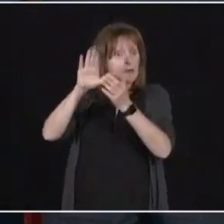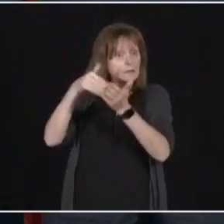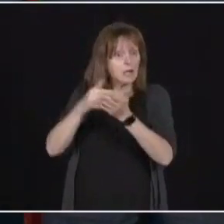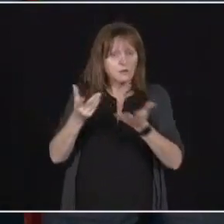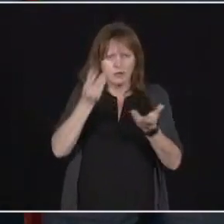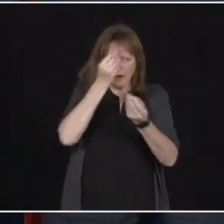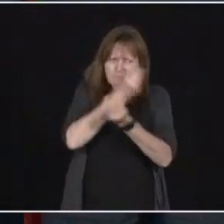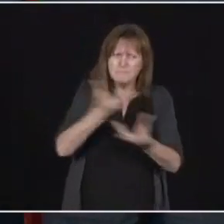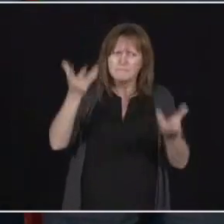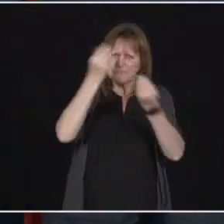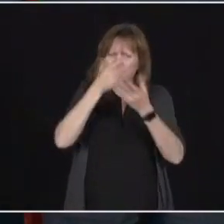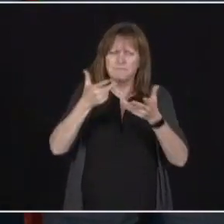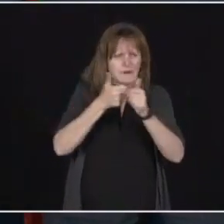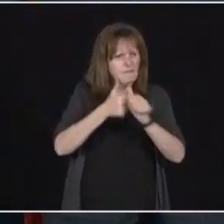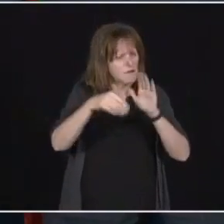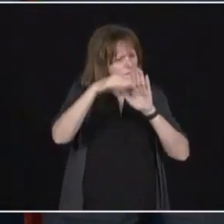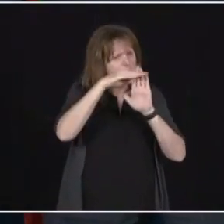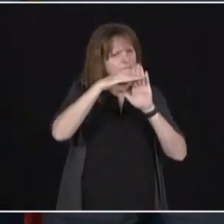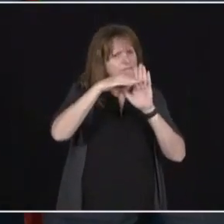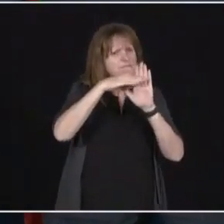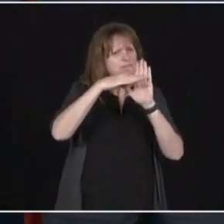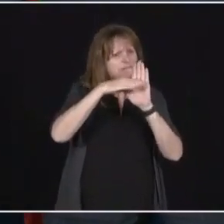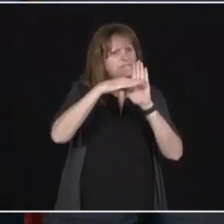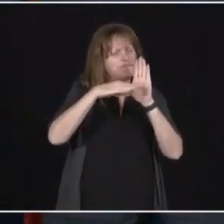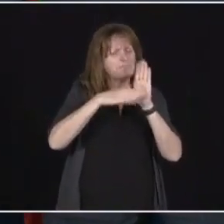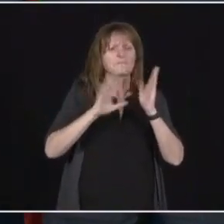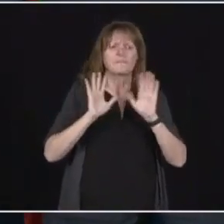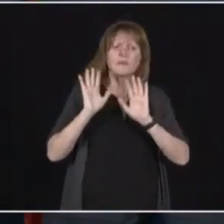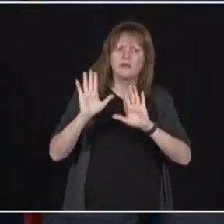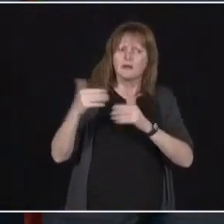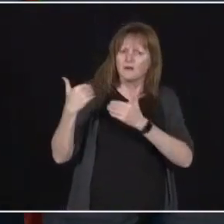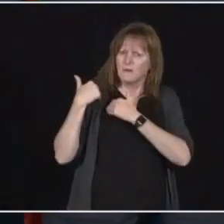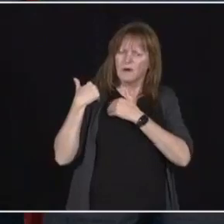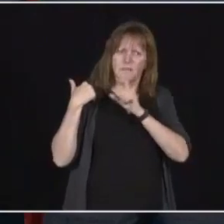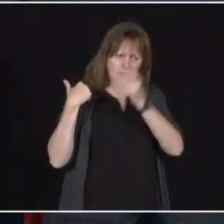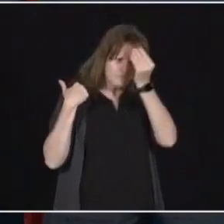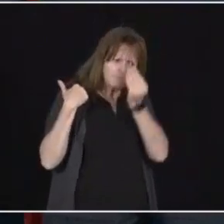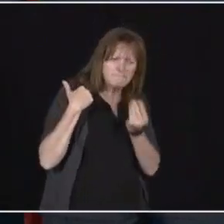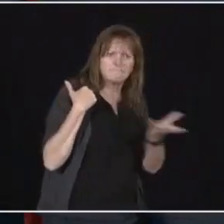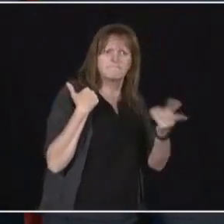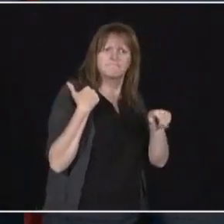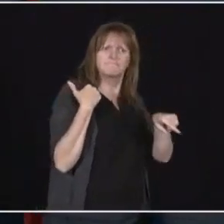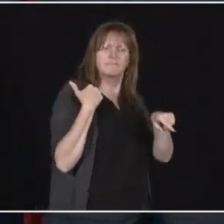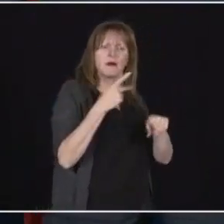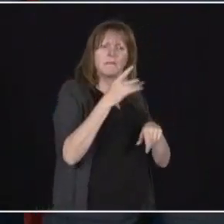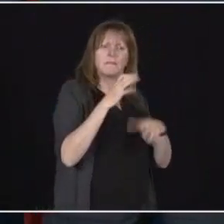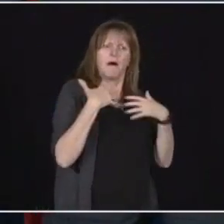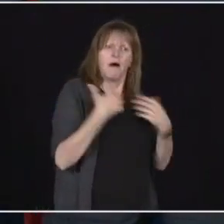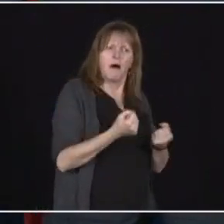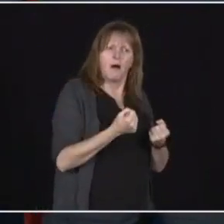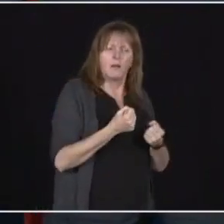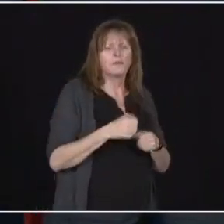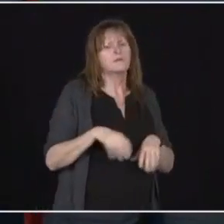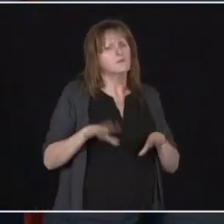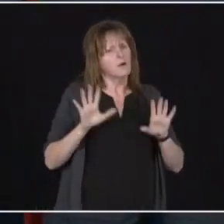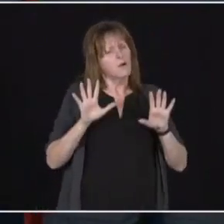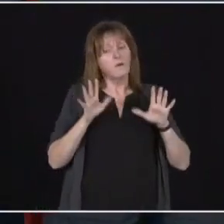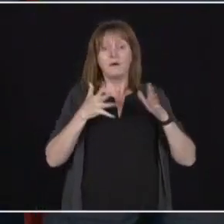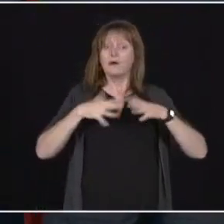Notices have been sent out to the hospitals or the assessment centres, wherever it is that the tests are being conducted, indicating that it is their responsibility to notify